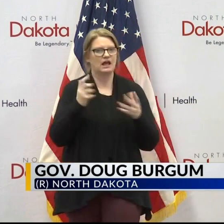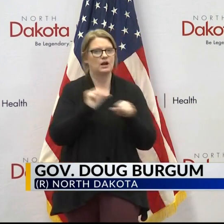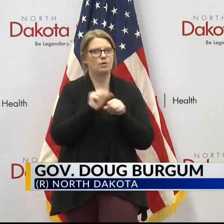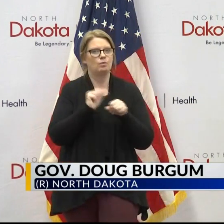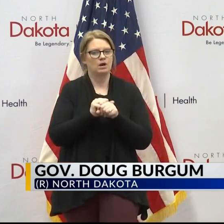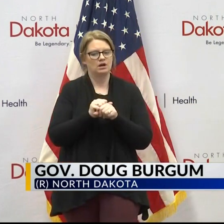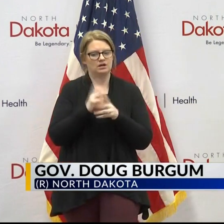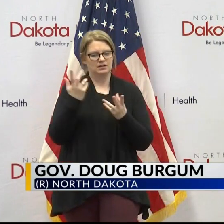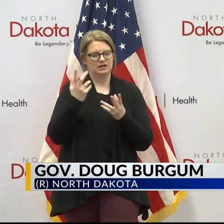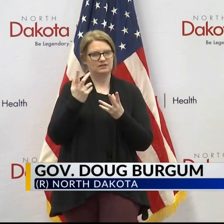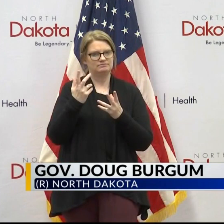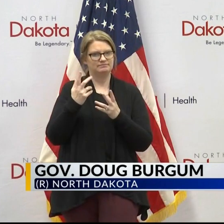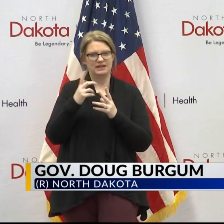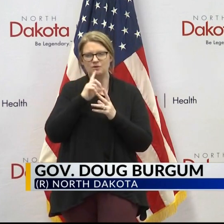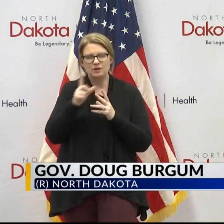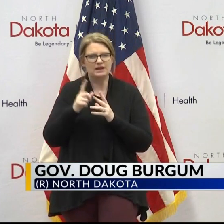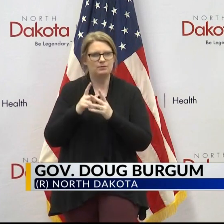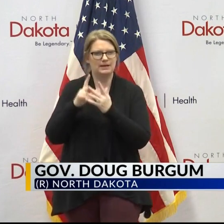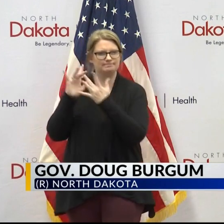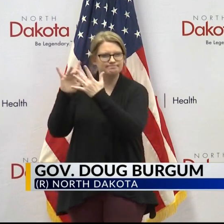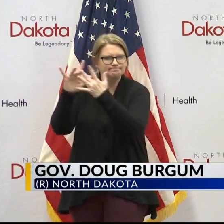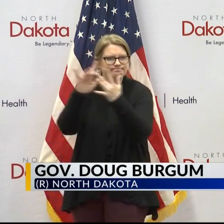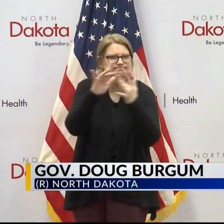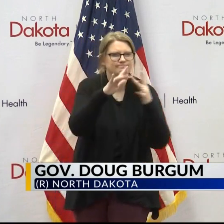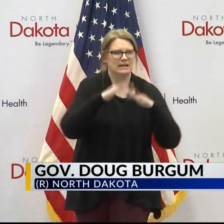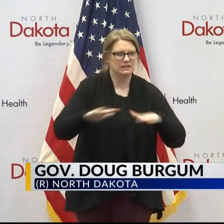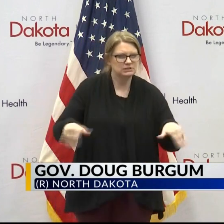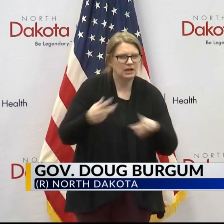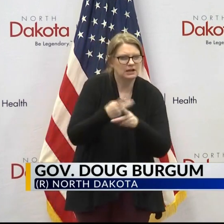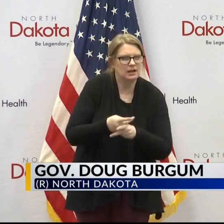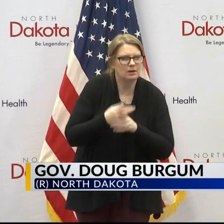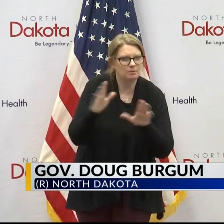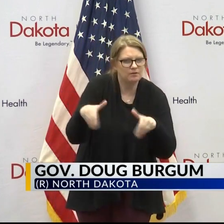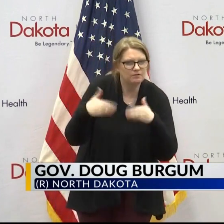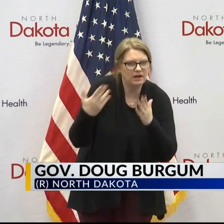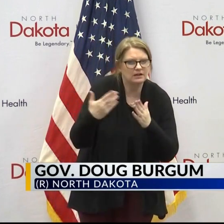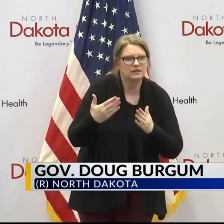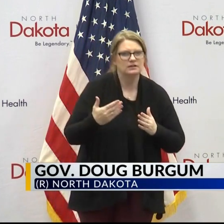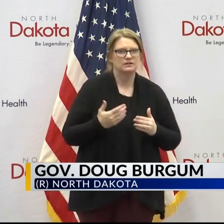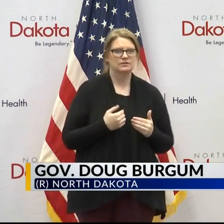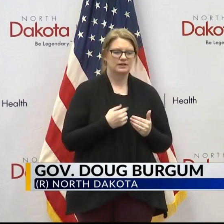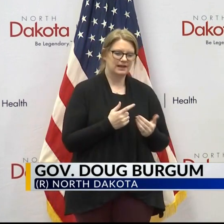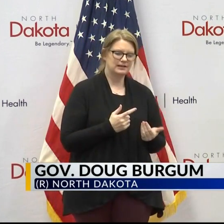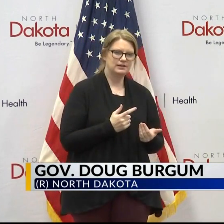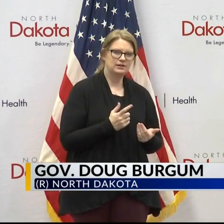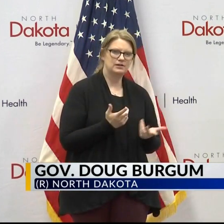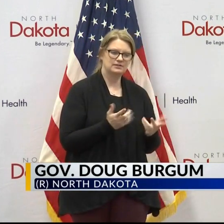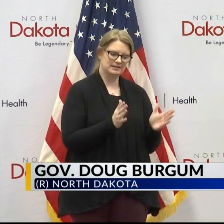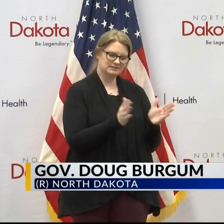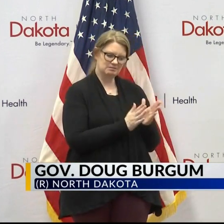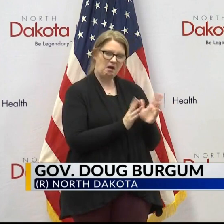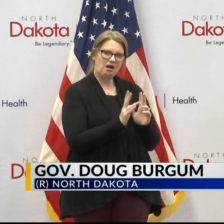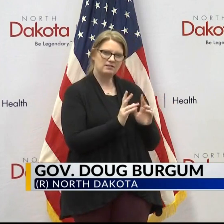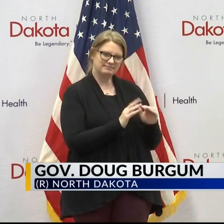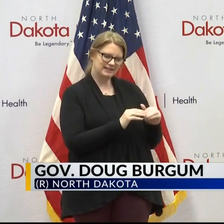ECONOMY GETS BACK ON TRACK AND THAT'S WHY THERE IS A LOT OF WORK IN CRAFTING THIS GUIDANCE AND PROGRAM.